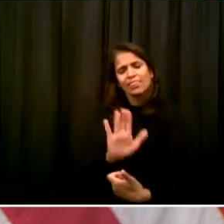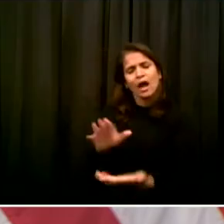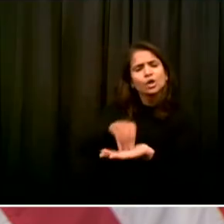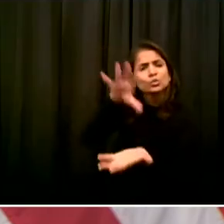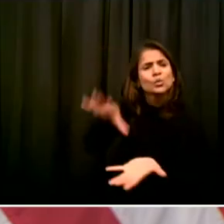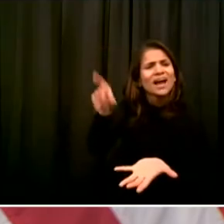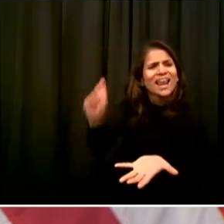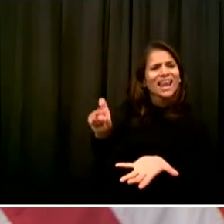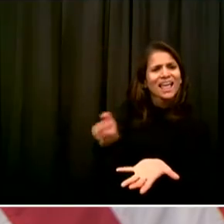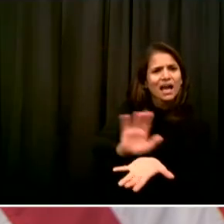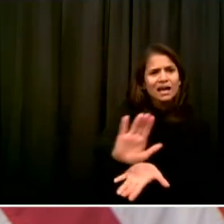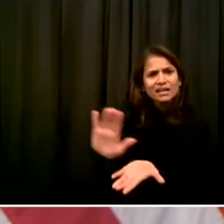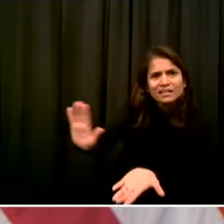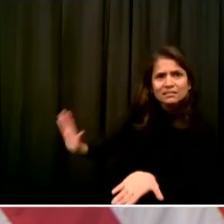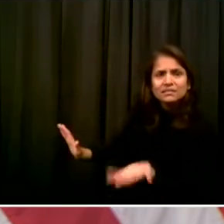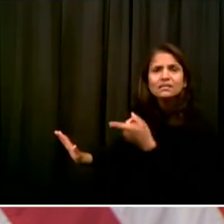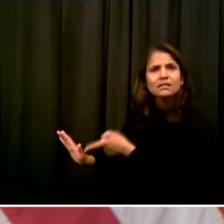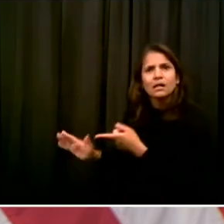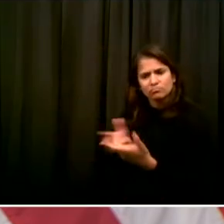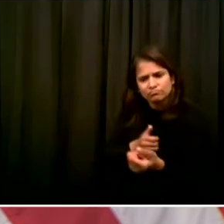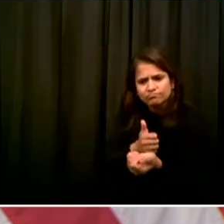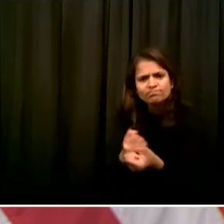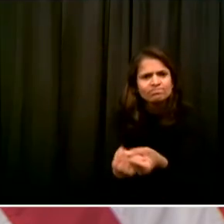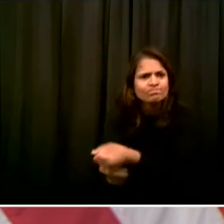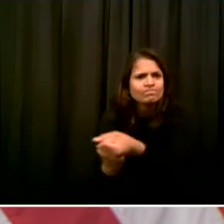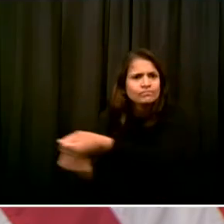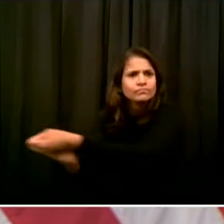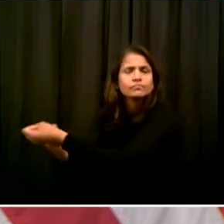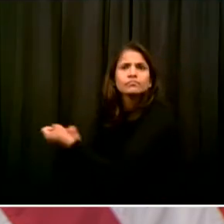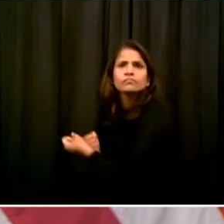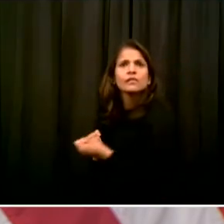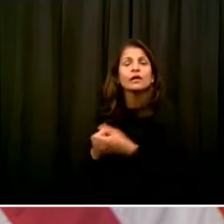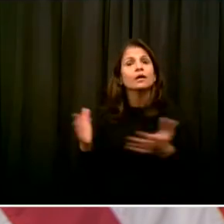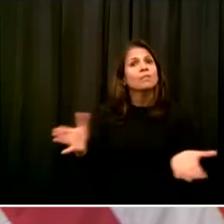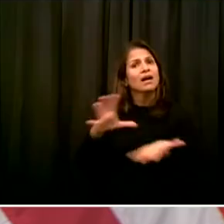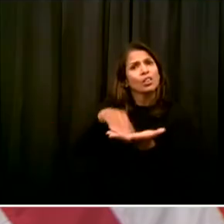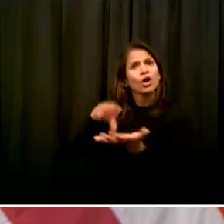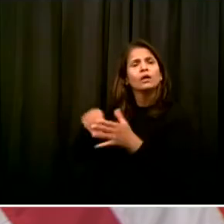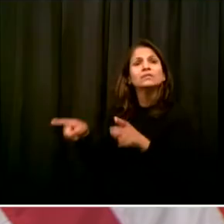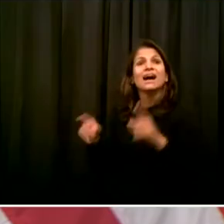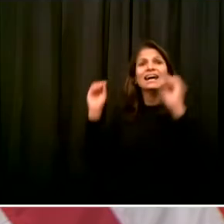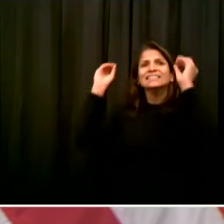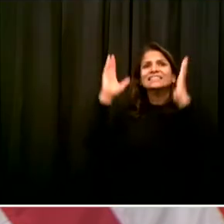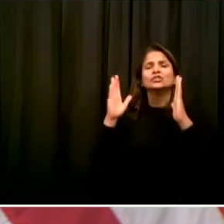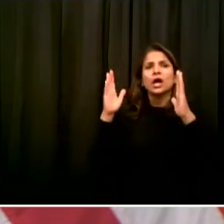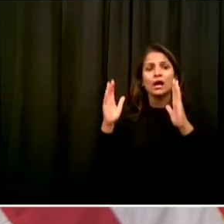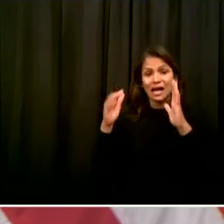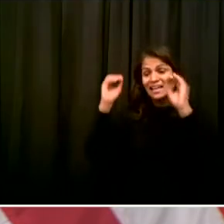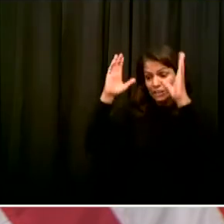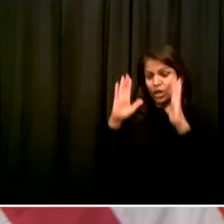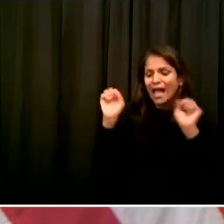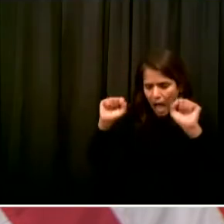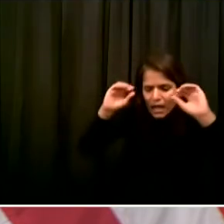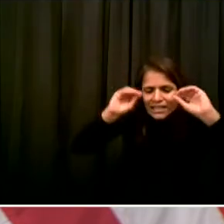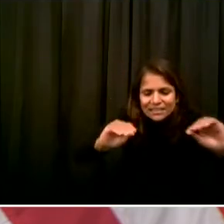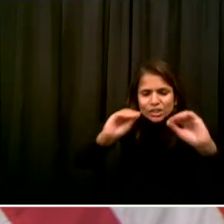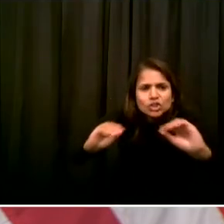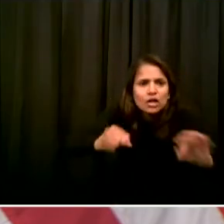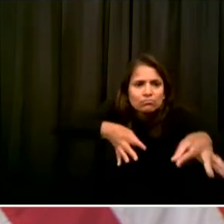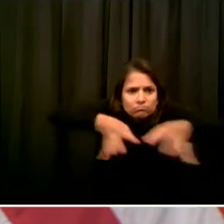WORK THAT HAPPENS WITH A MHT ATO M HELP MEET THE STUDENTS